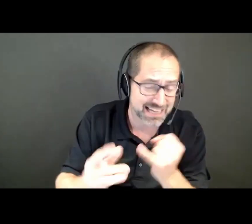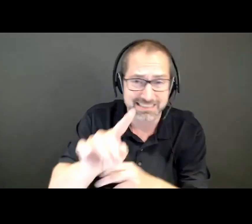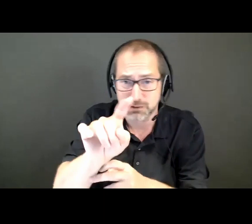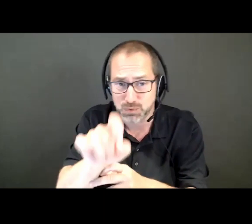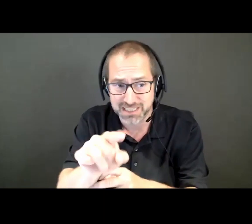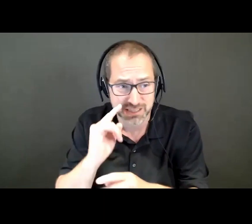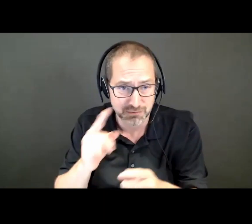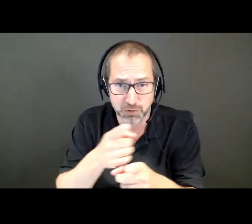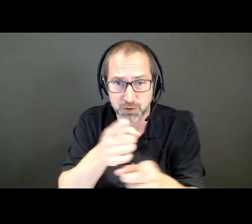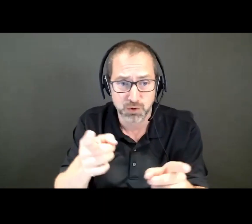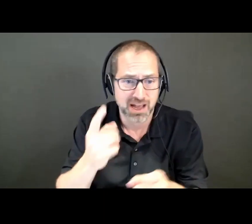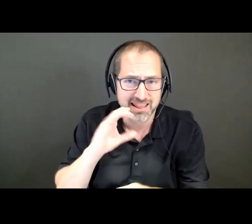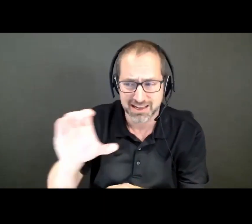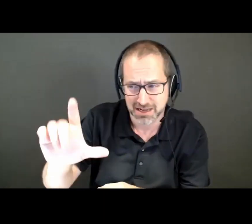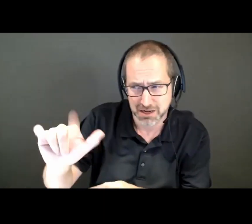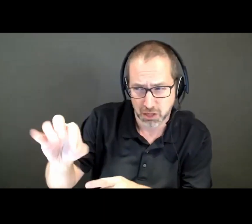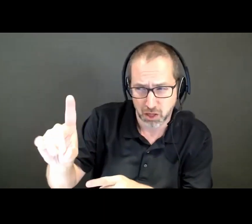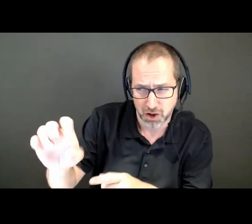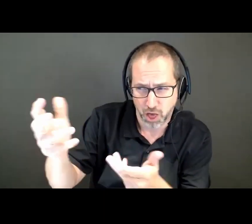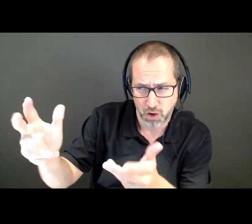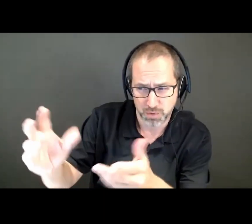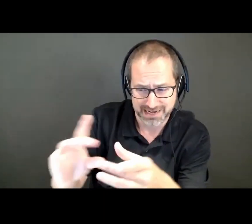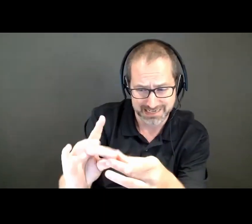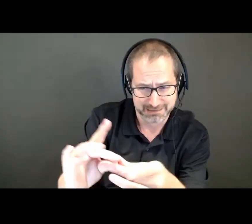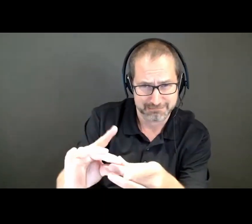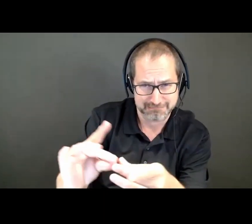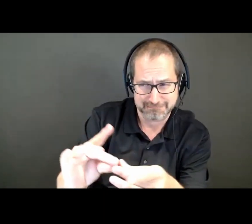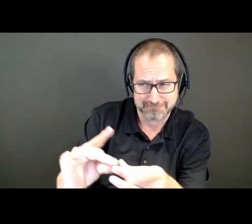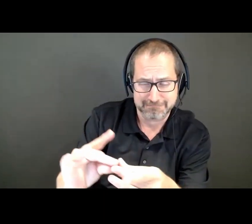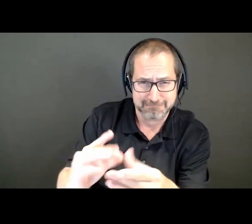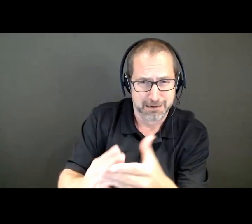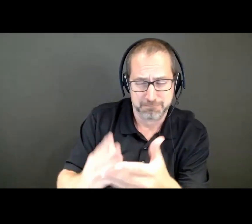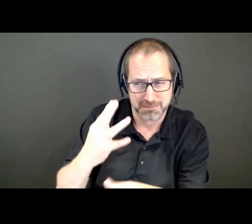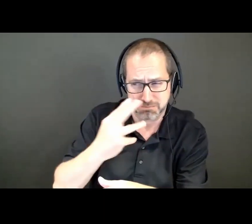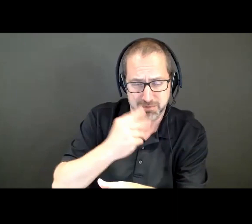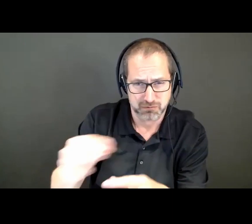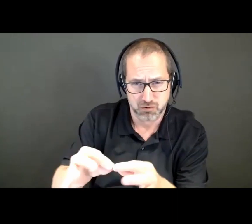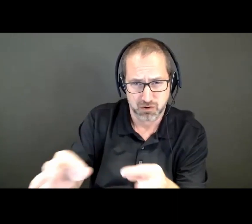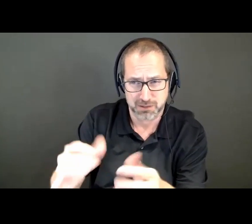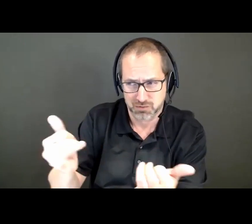on it beautifully in a previous question, so there’s opportunity to develop upon it.